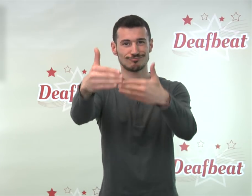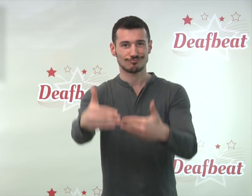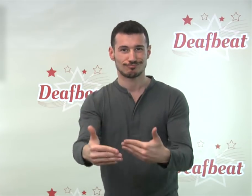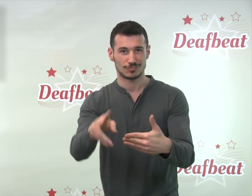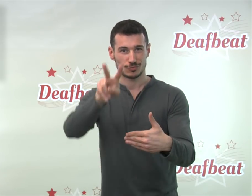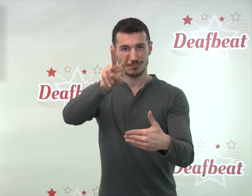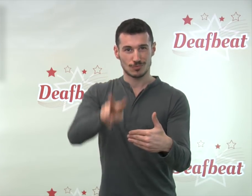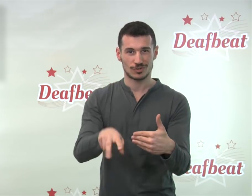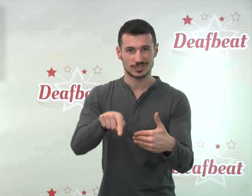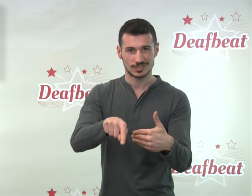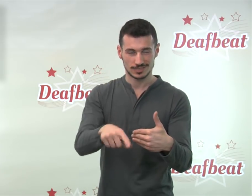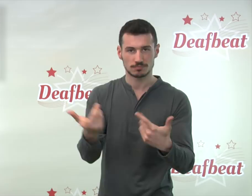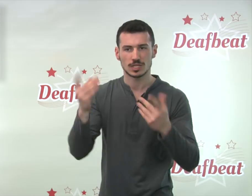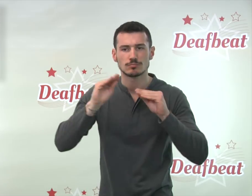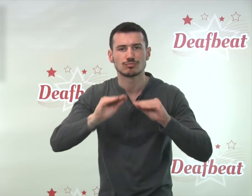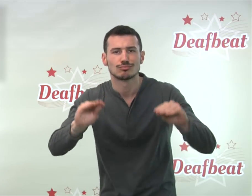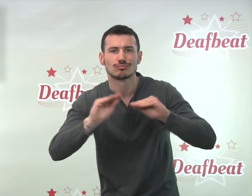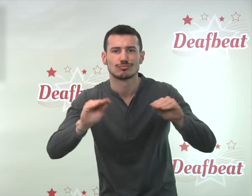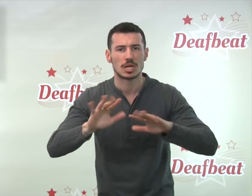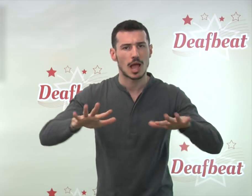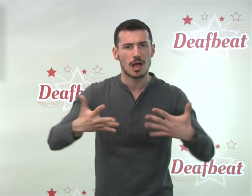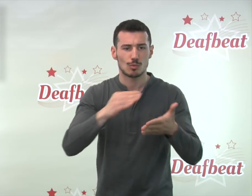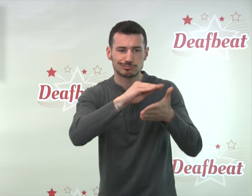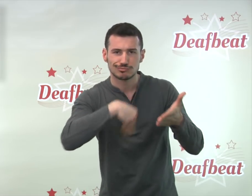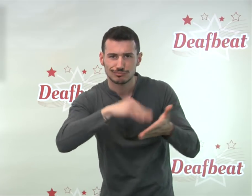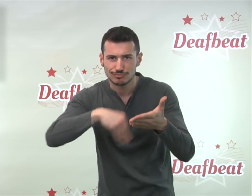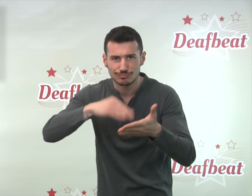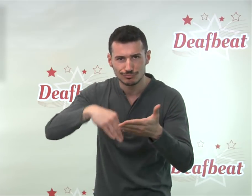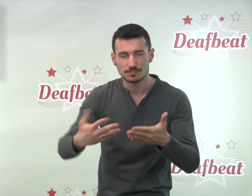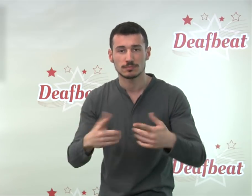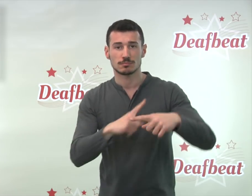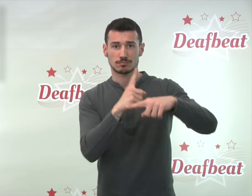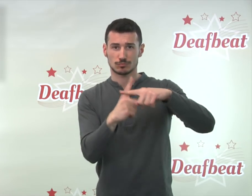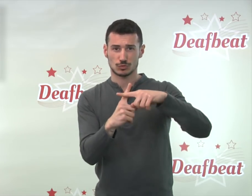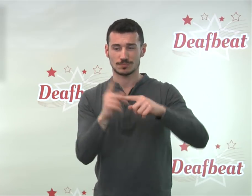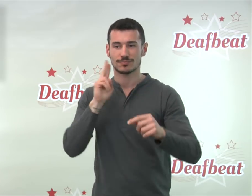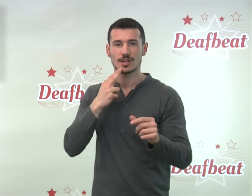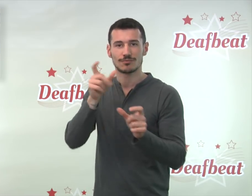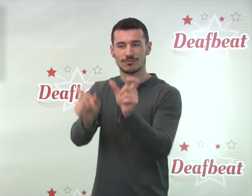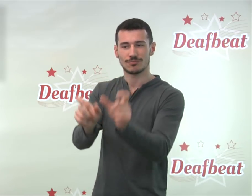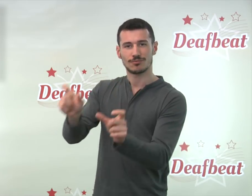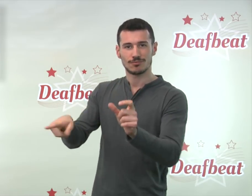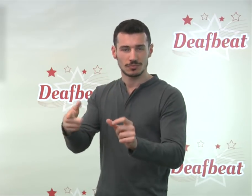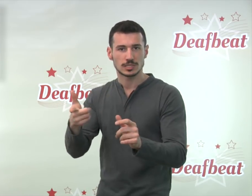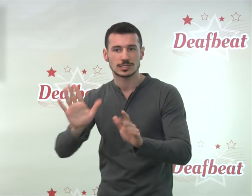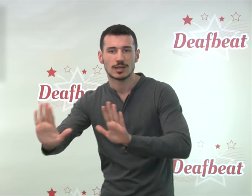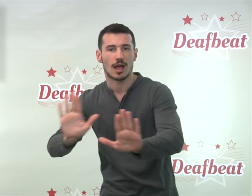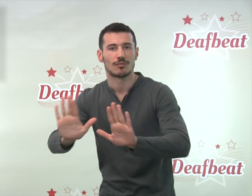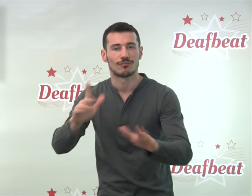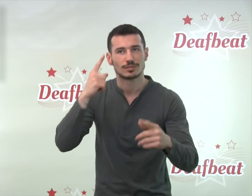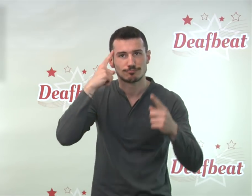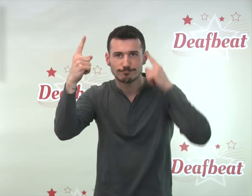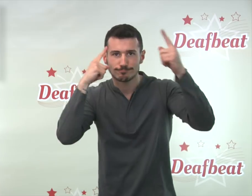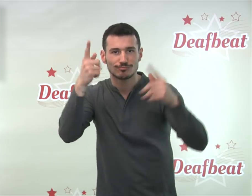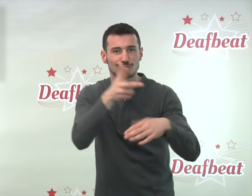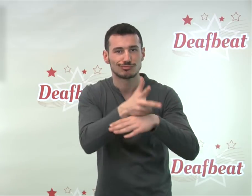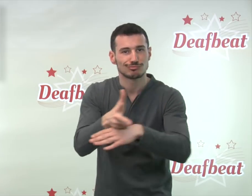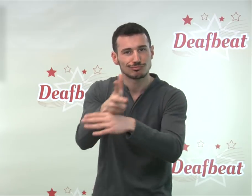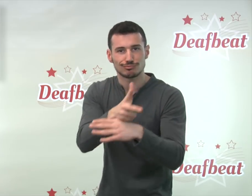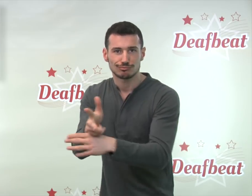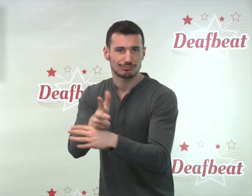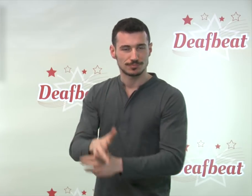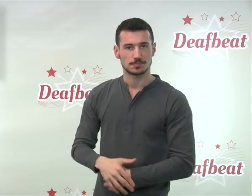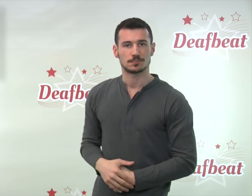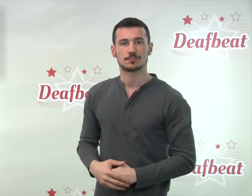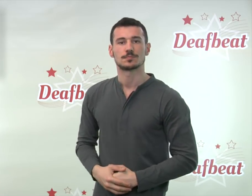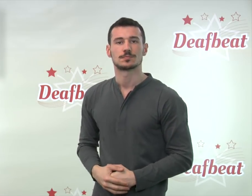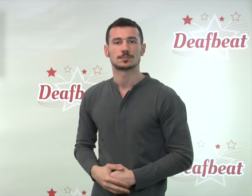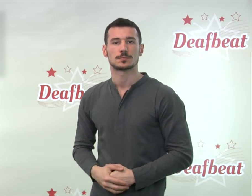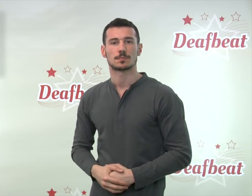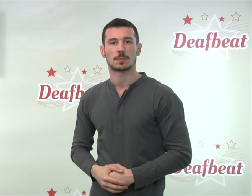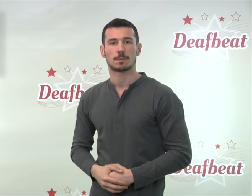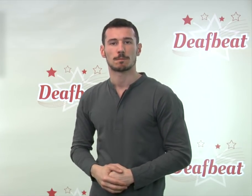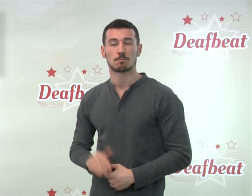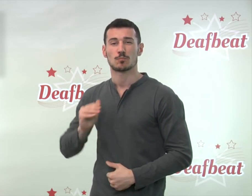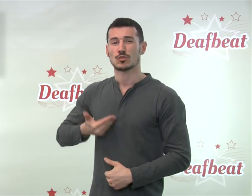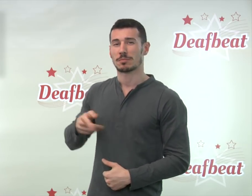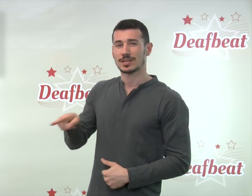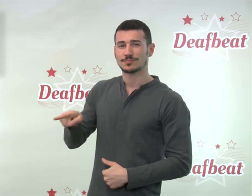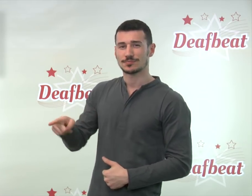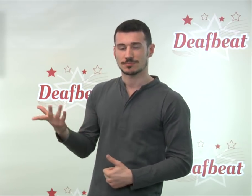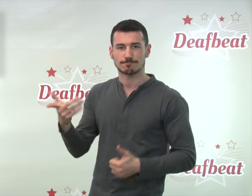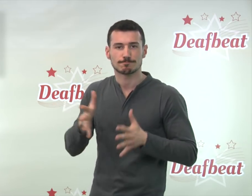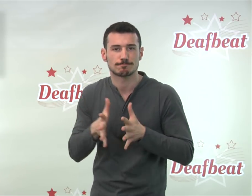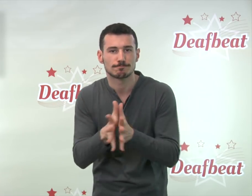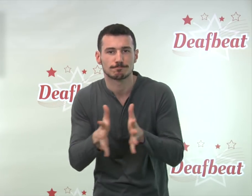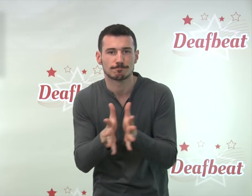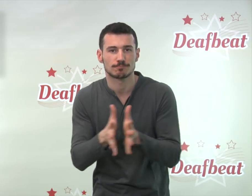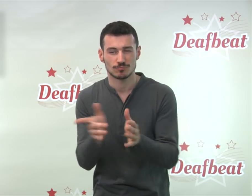the next two months, they wrote their own scripts and shot the films themselves. Hein said